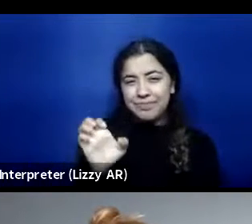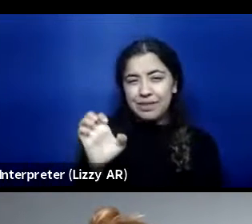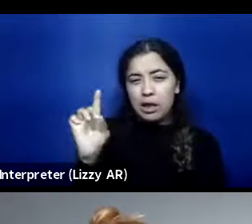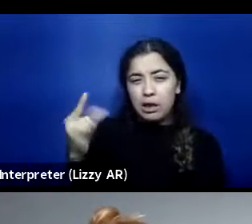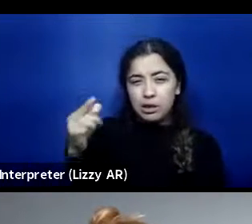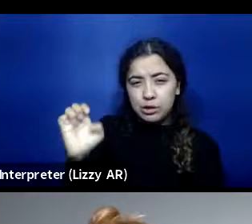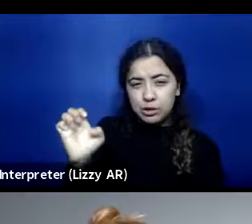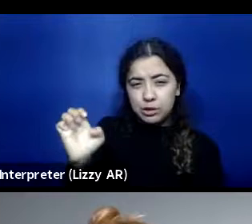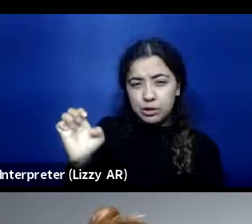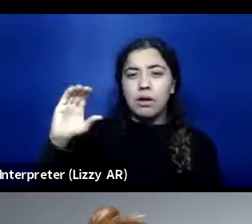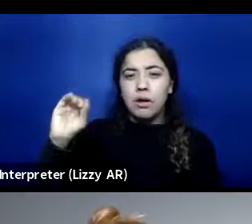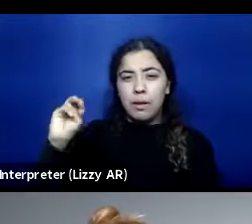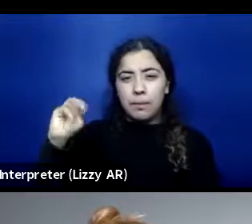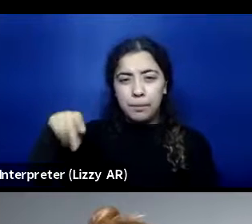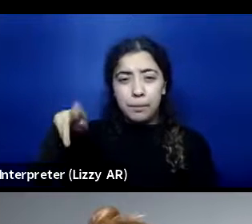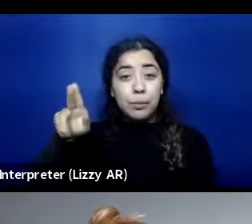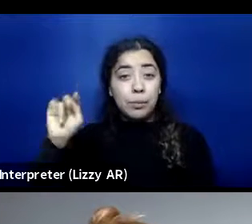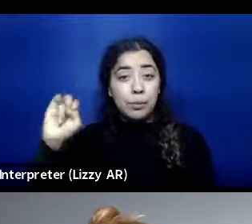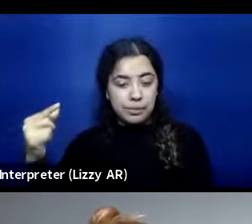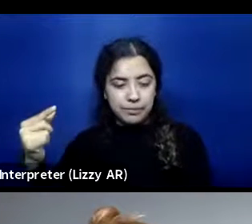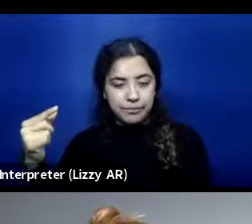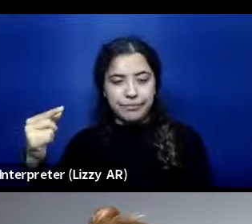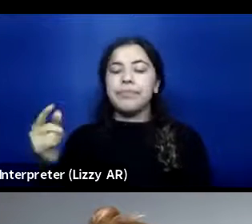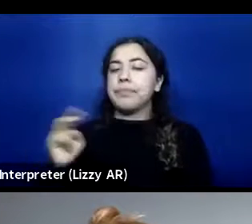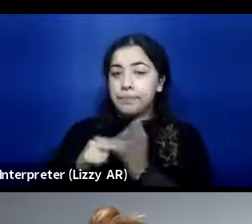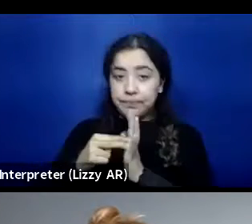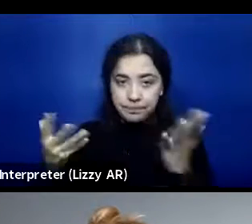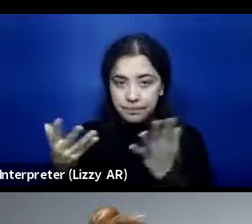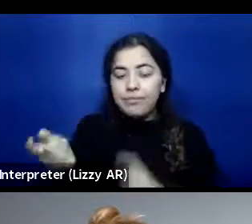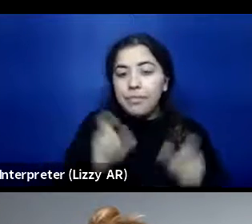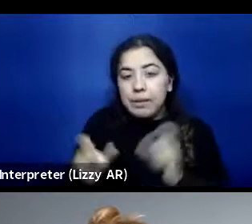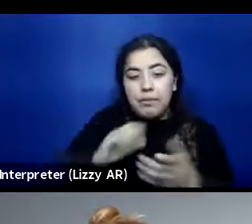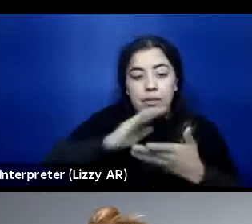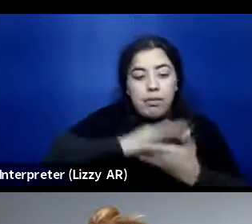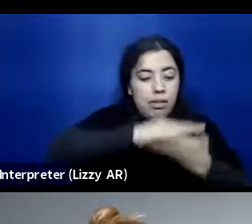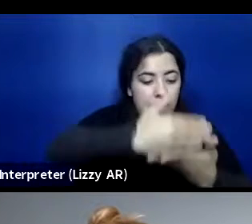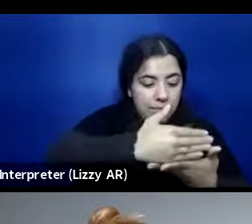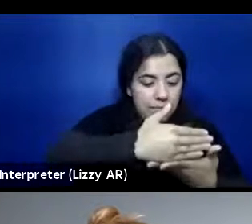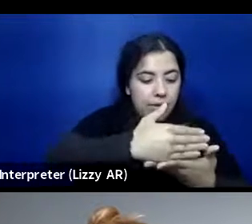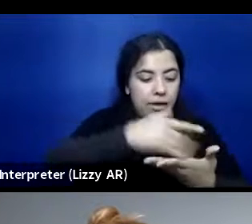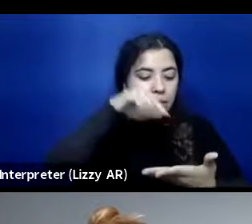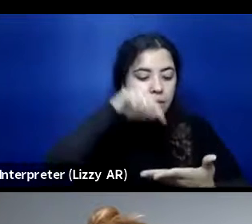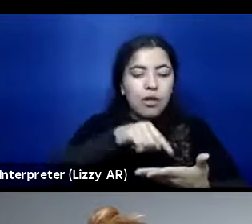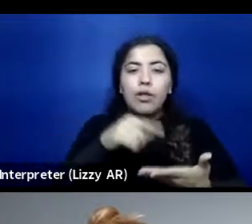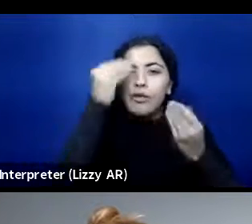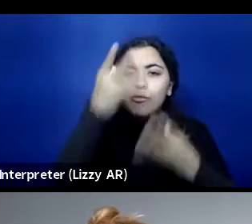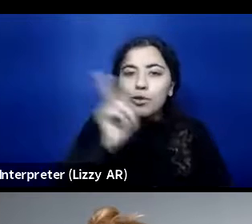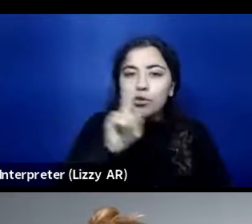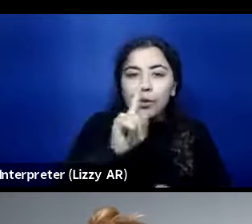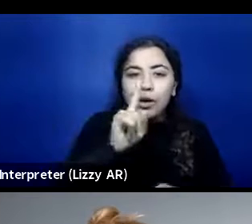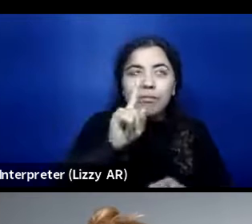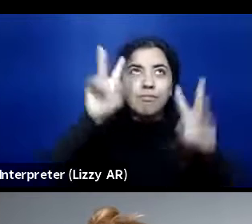or their laptops, and you've got the servers in the cloud, and now we have computers that are between the users